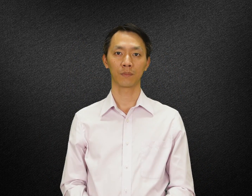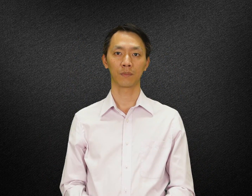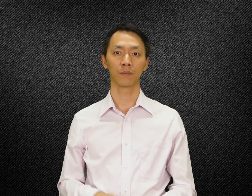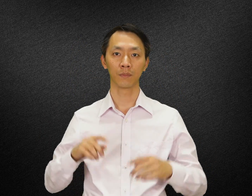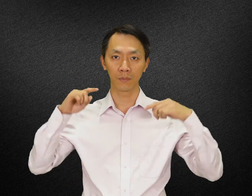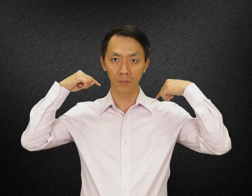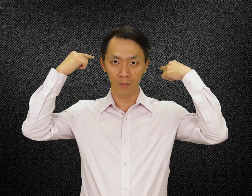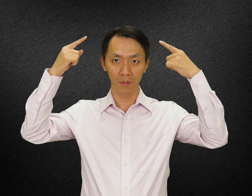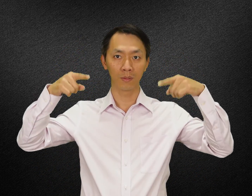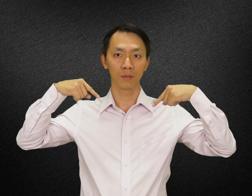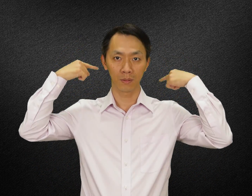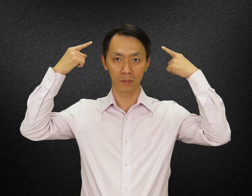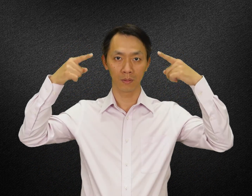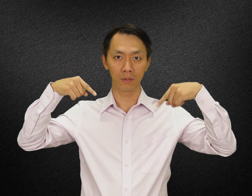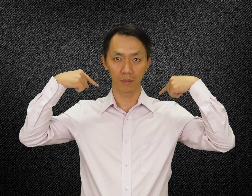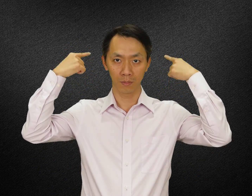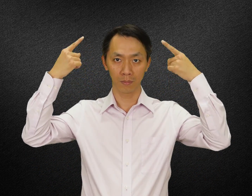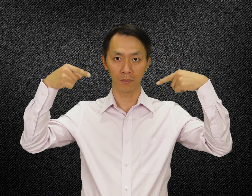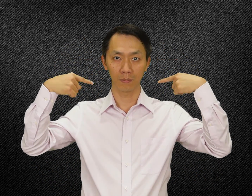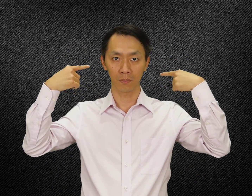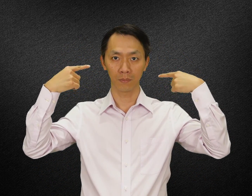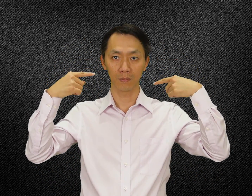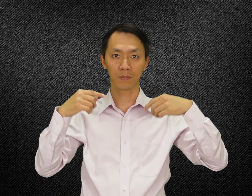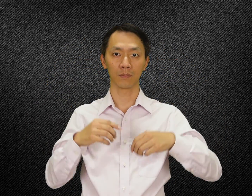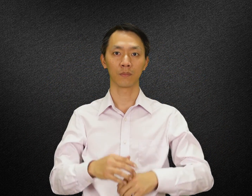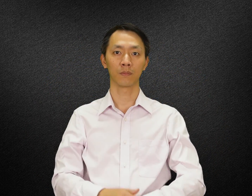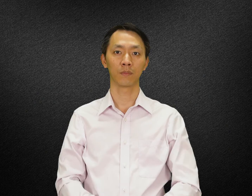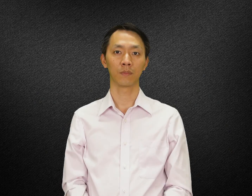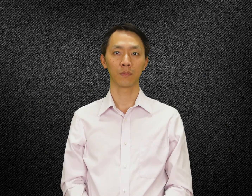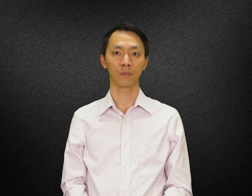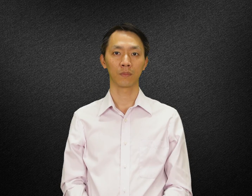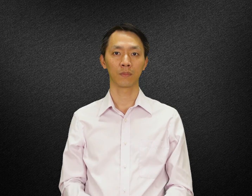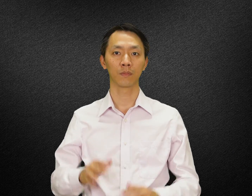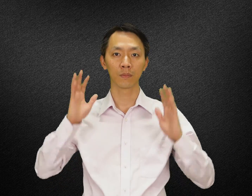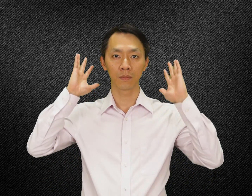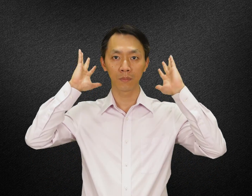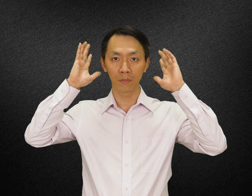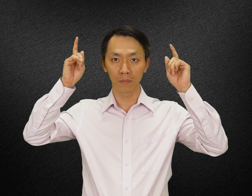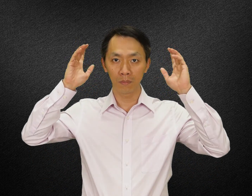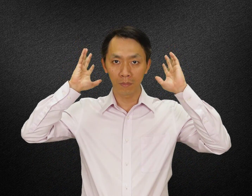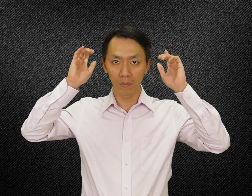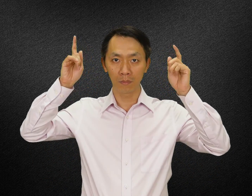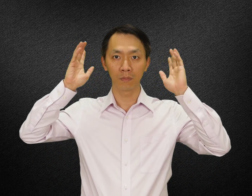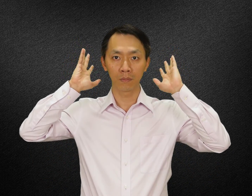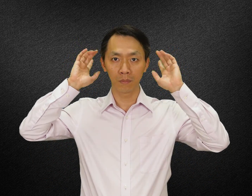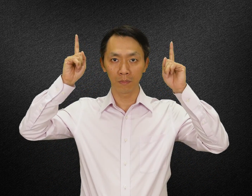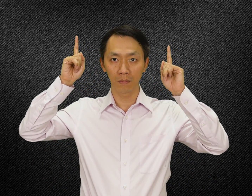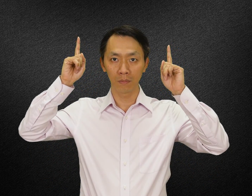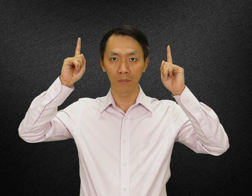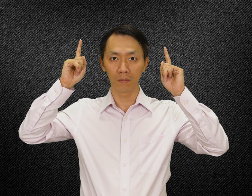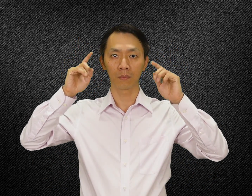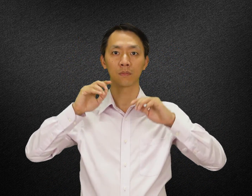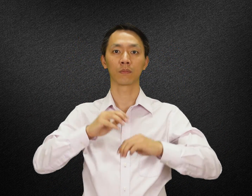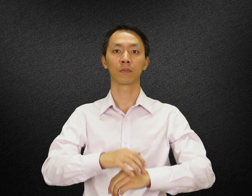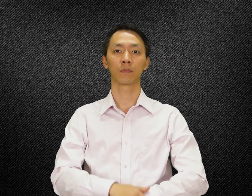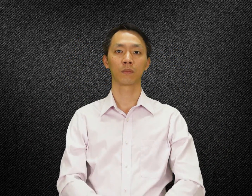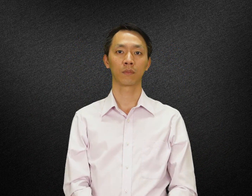often normal